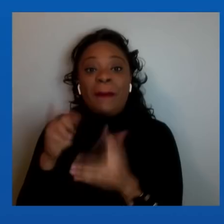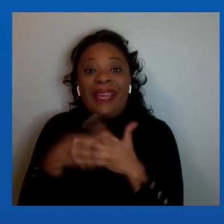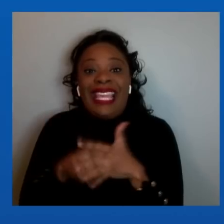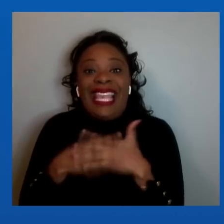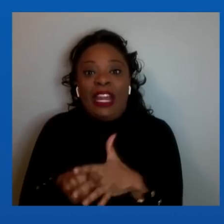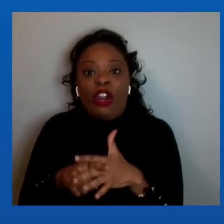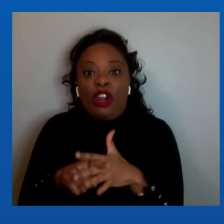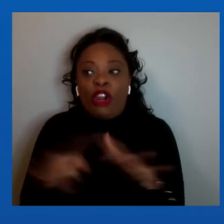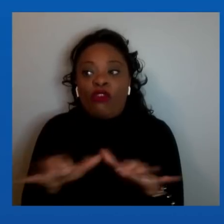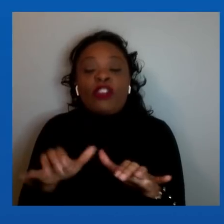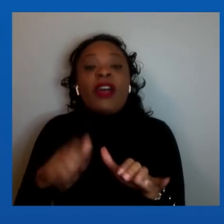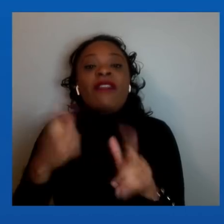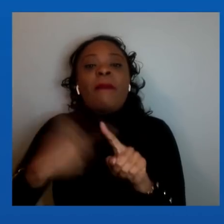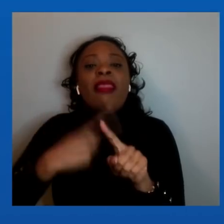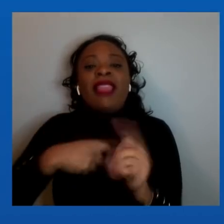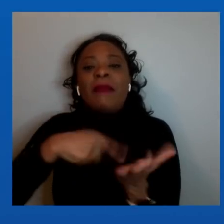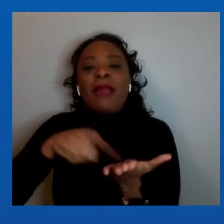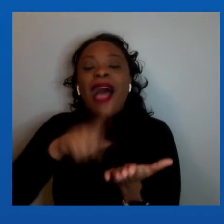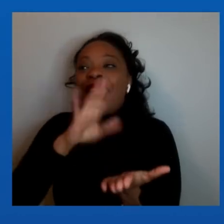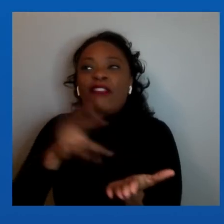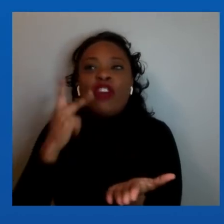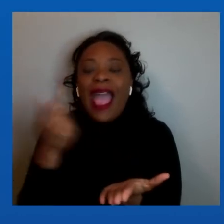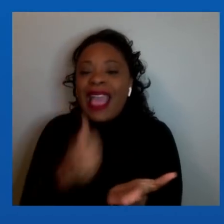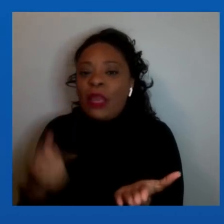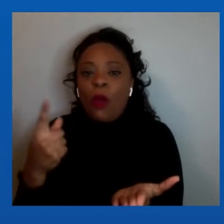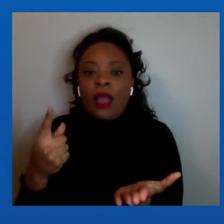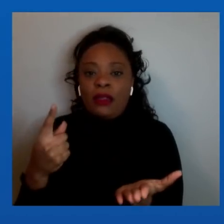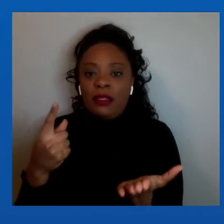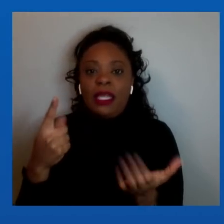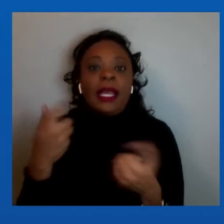And I never saw anyone make a stronger case